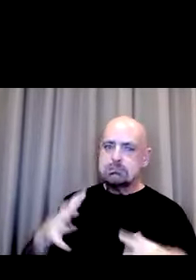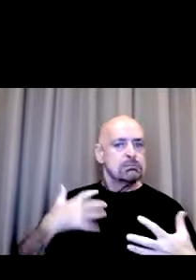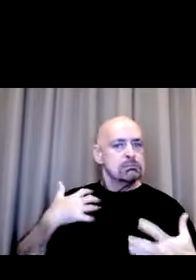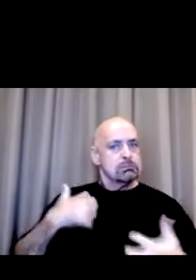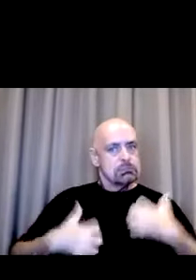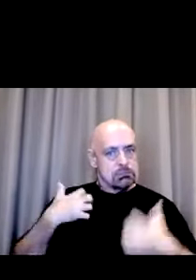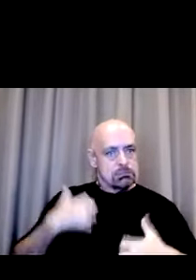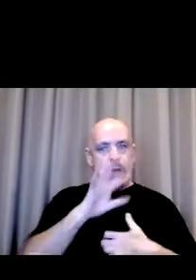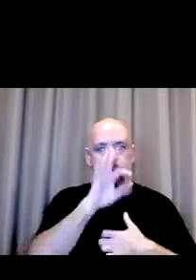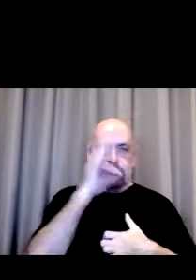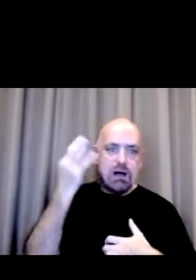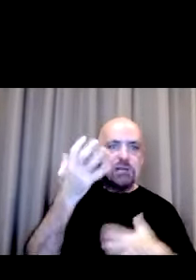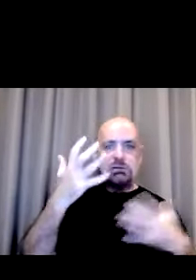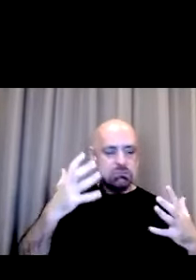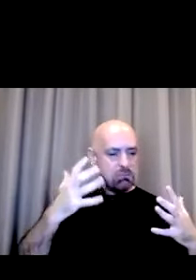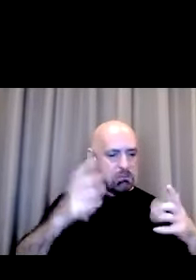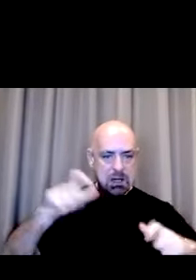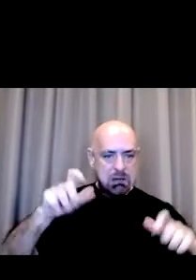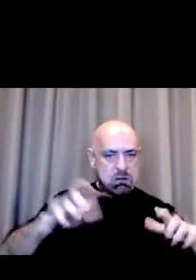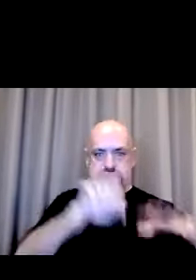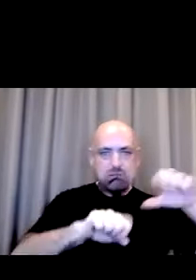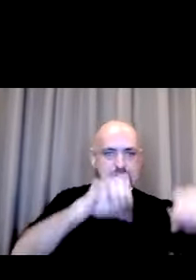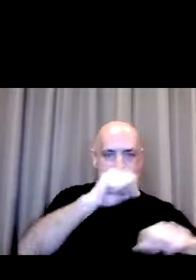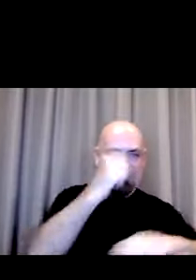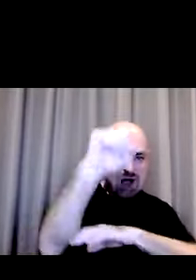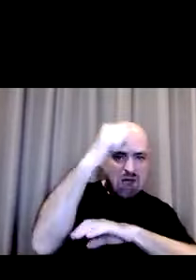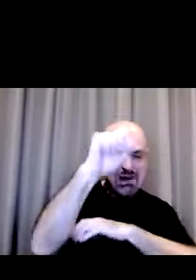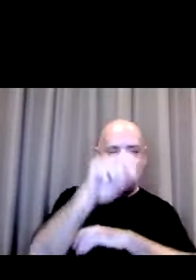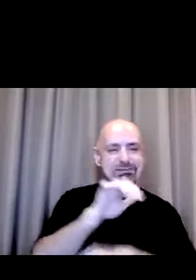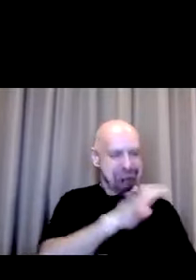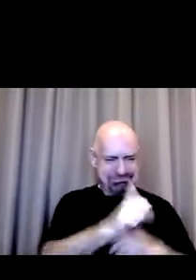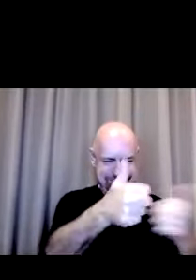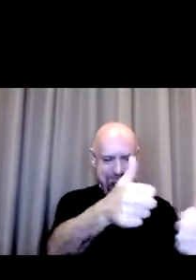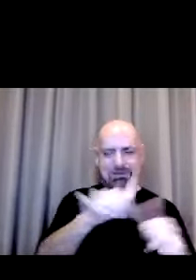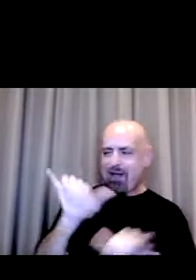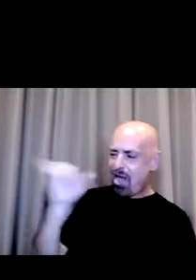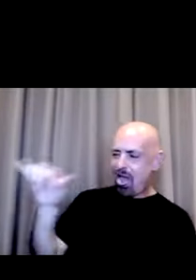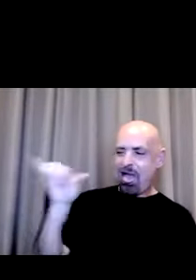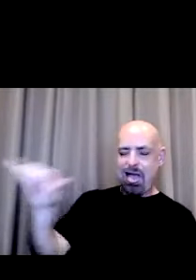Edmund Burke that he Burke was much too greedy for and I